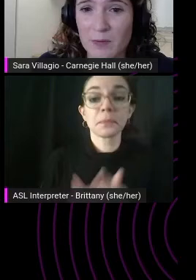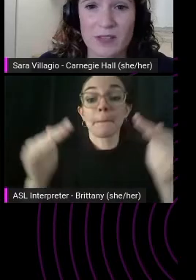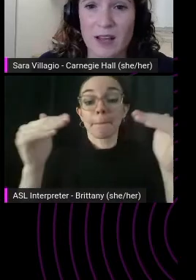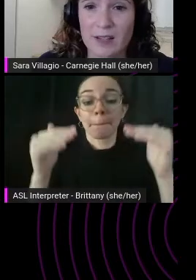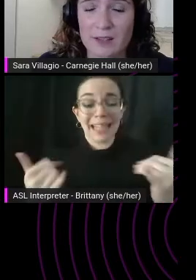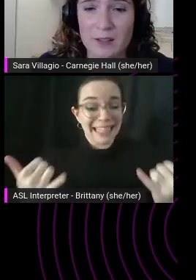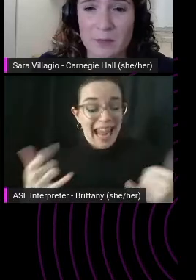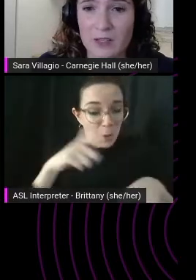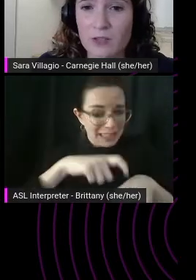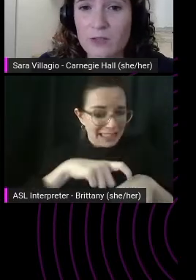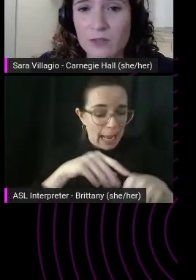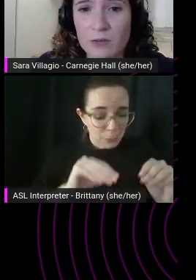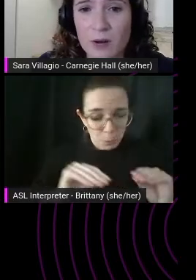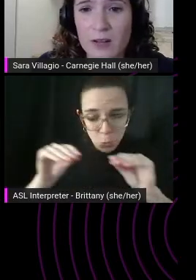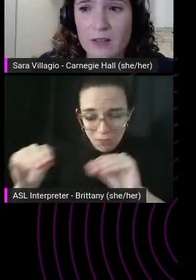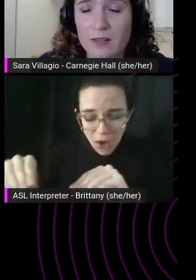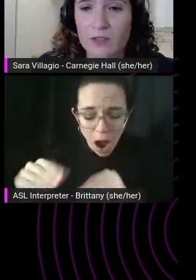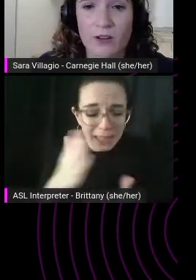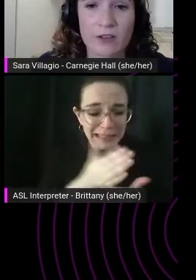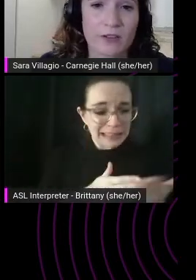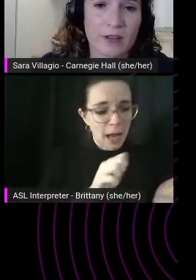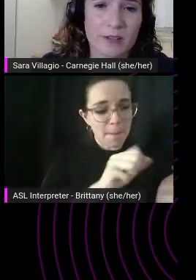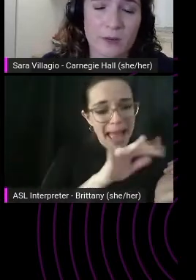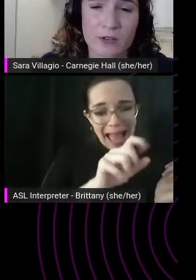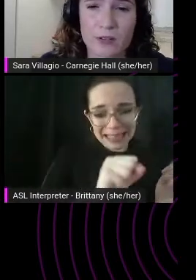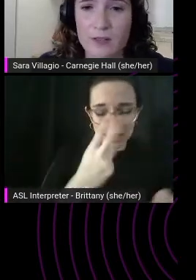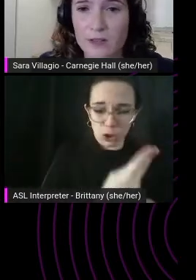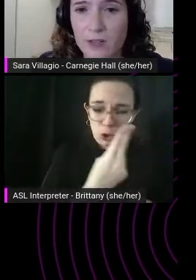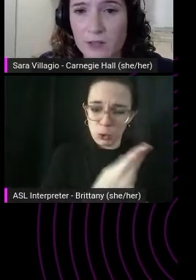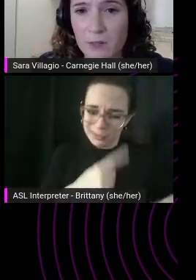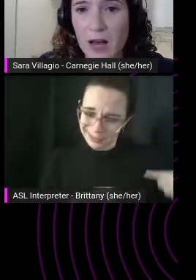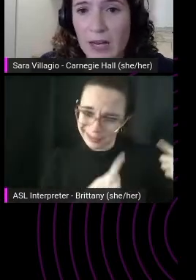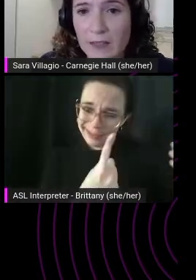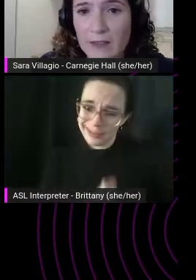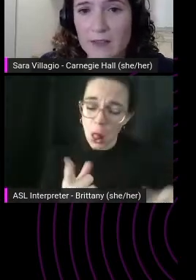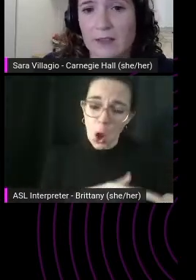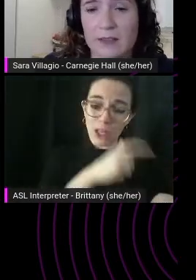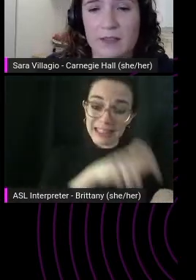Some of these assets had been in use for a while. Should, are there things that we should consider leaving behind?